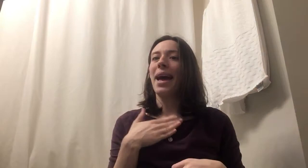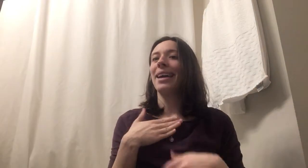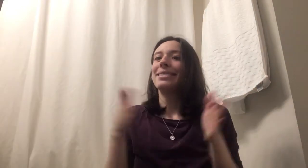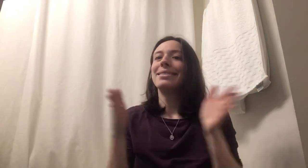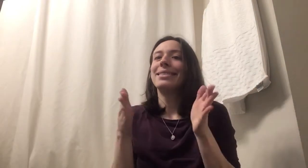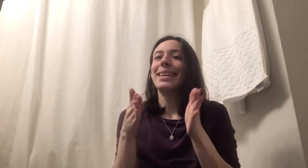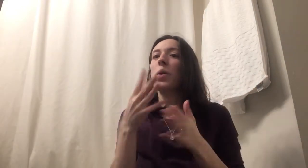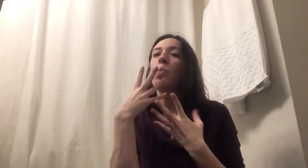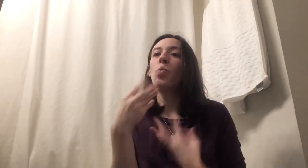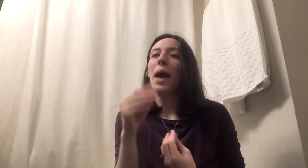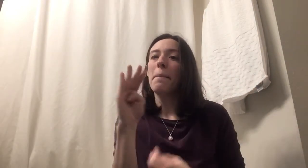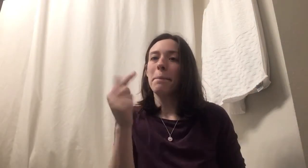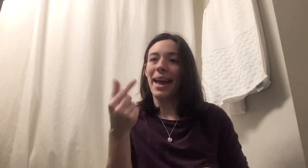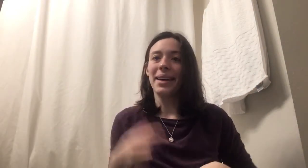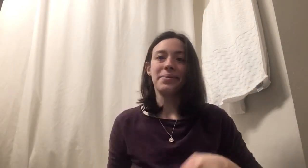It's in my tiny wet bag (from tinyundies.com)